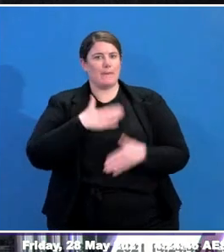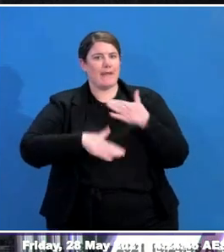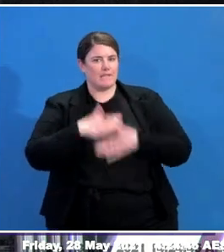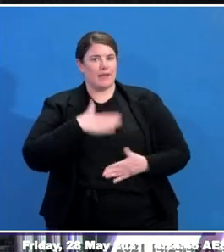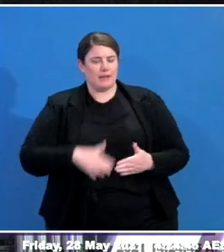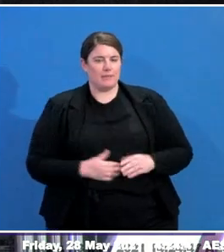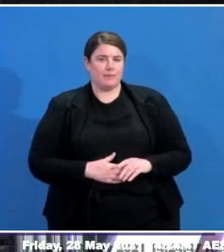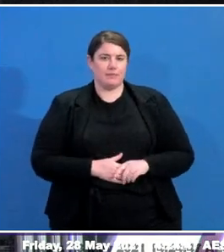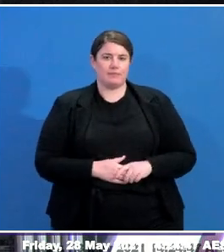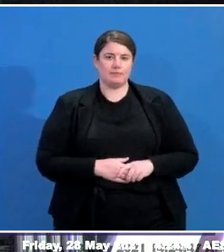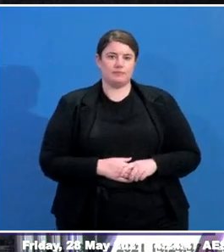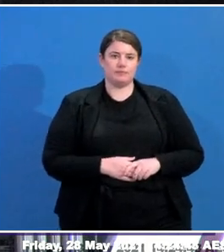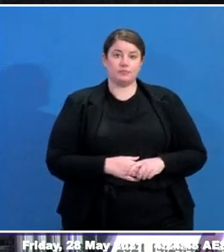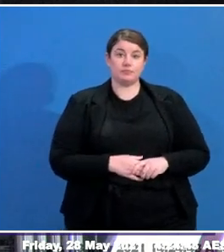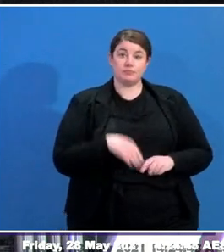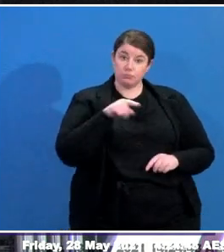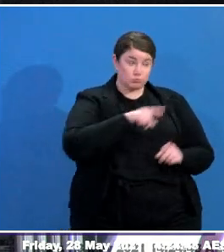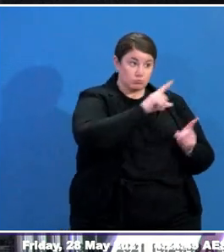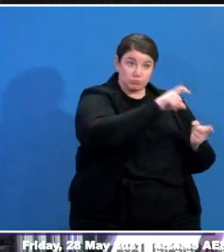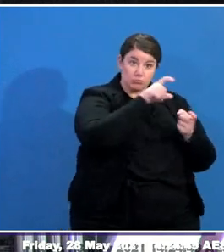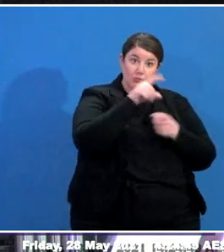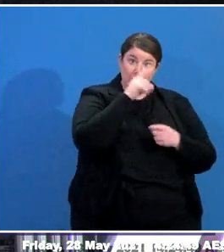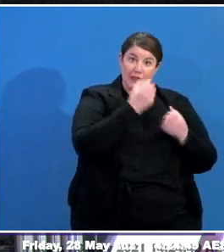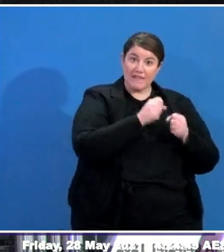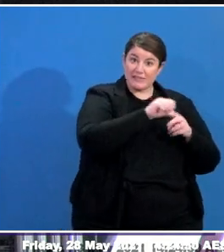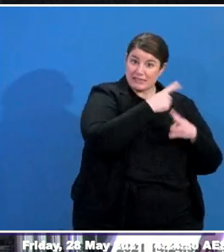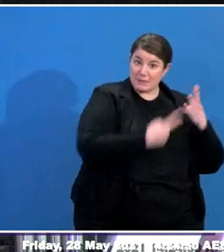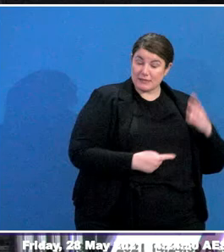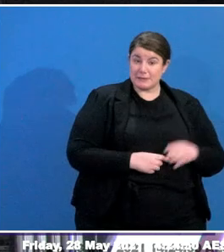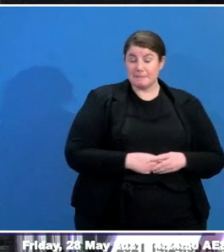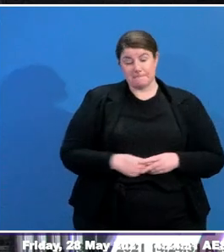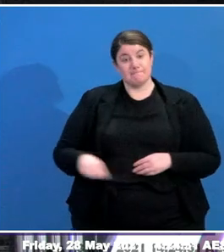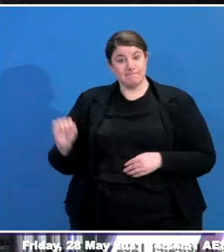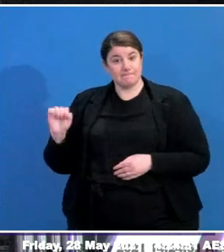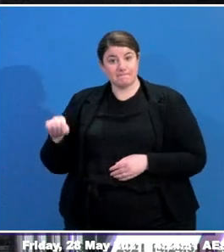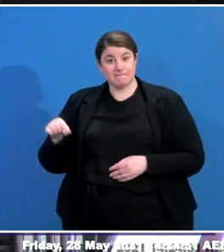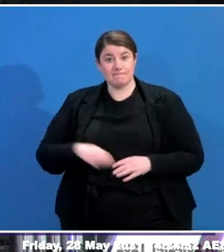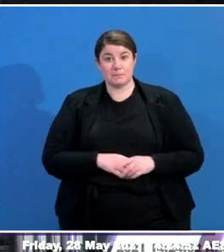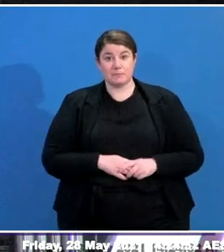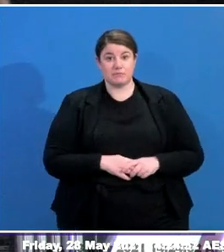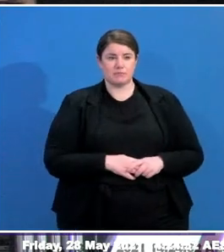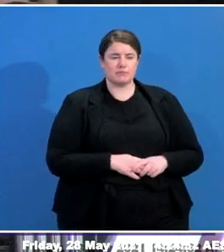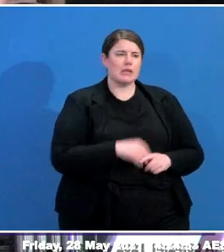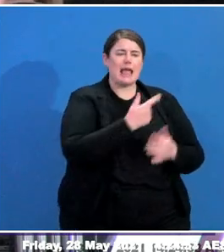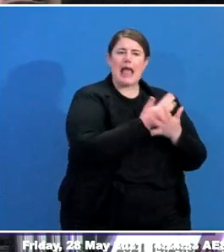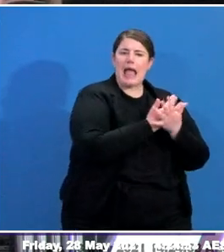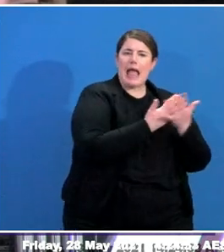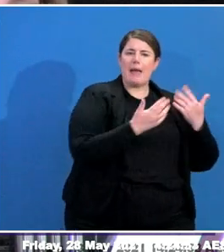Do you seek to recruit people who identify with having a disability? Yes. And do you have any statistics on how many people in